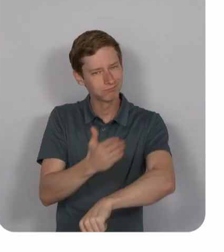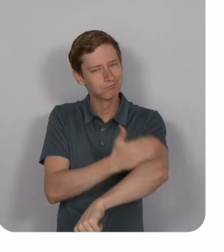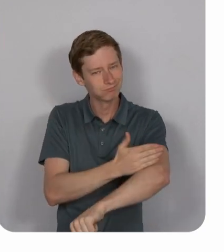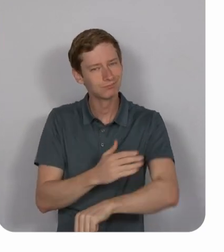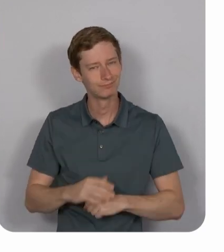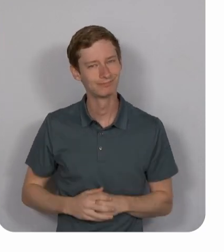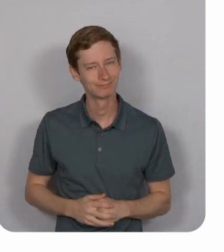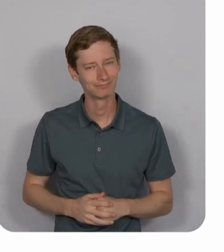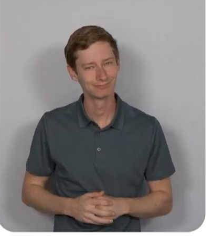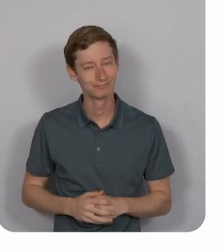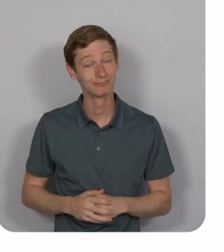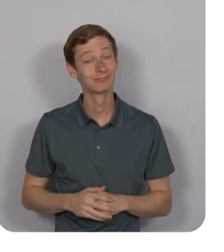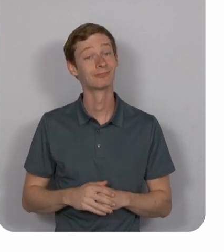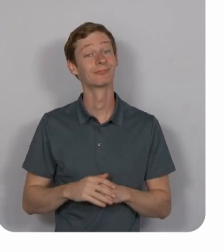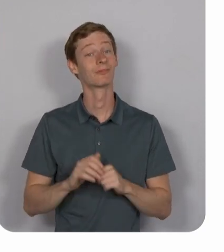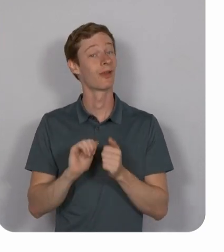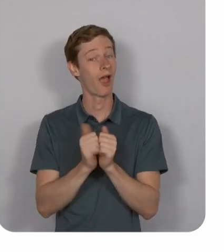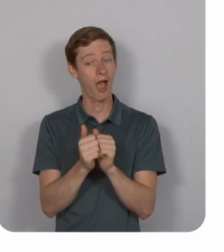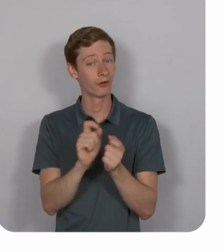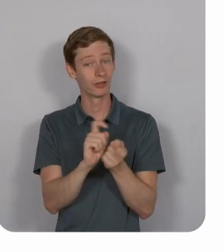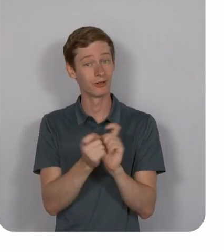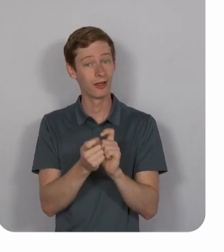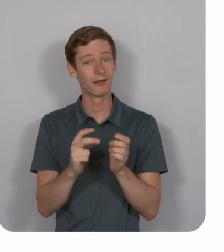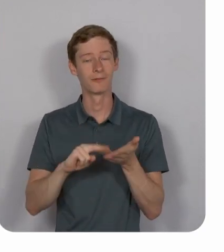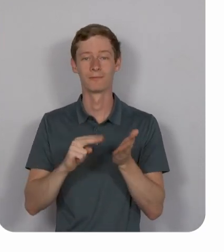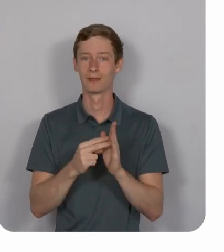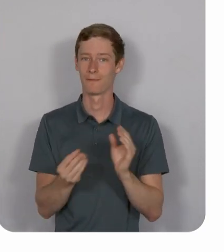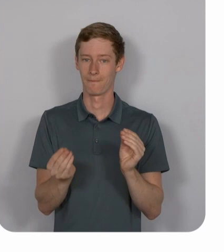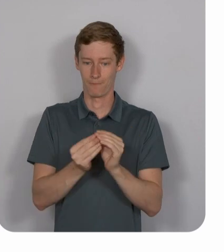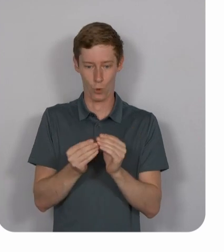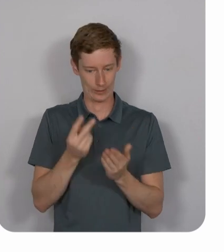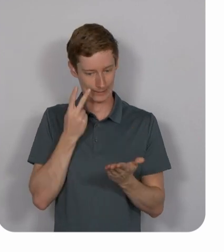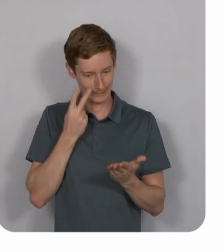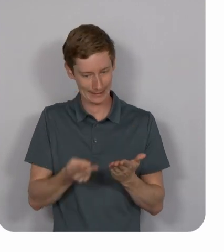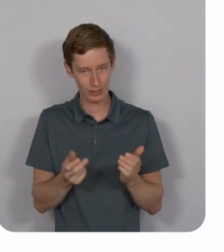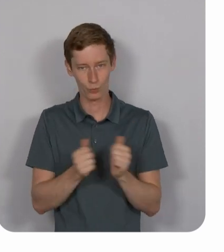The impact of this is actually more readily visible on a front view comparison.